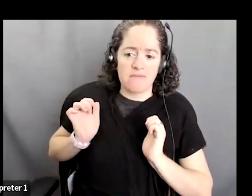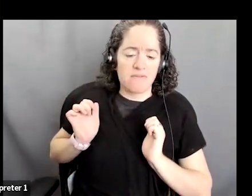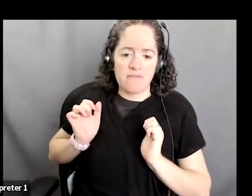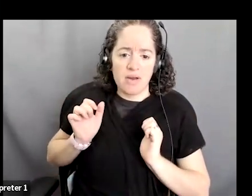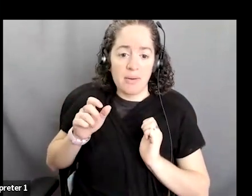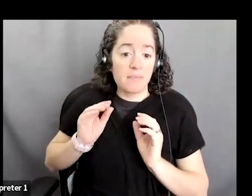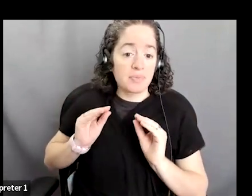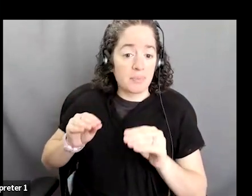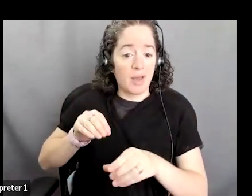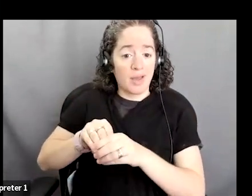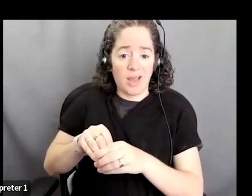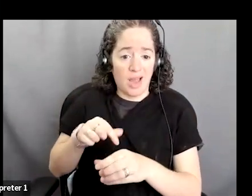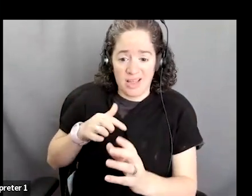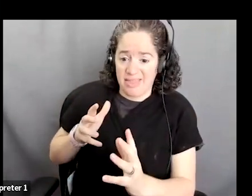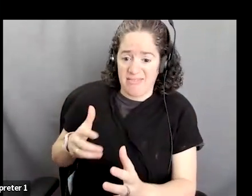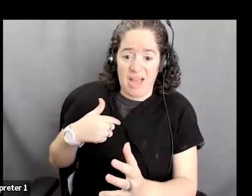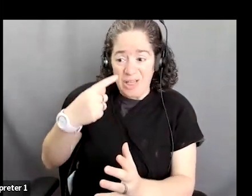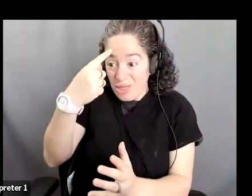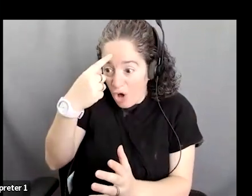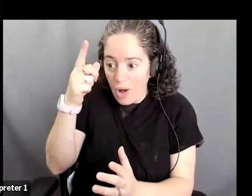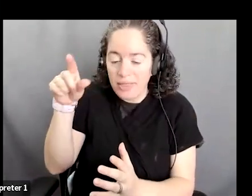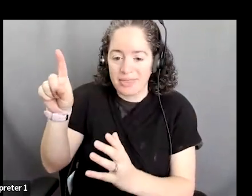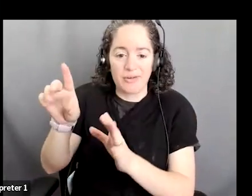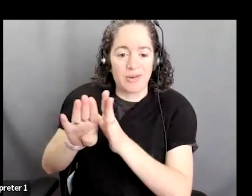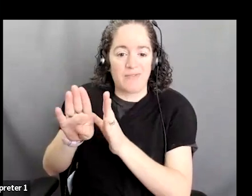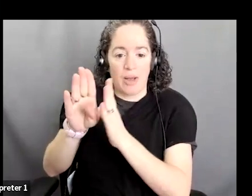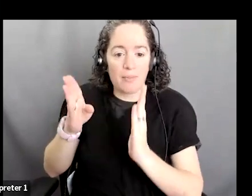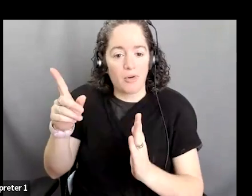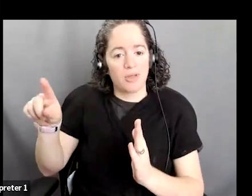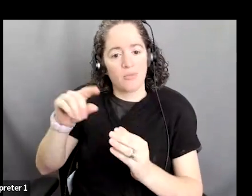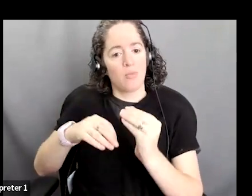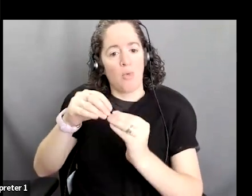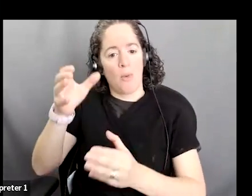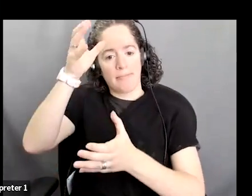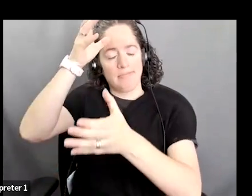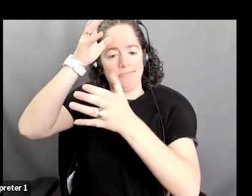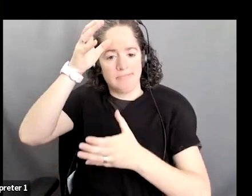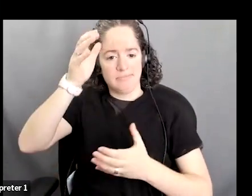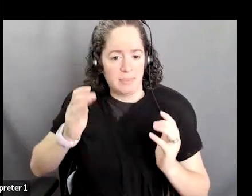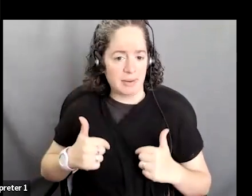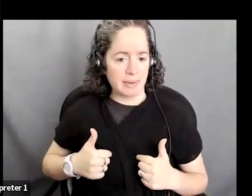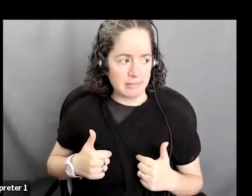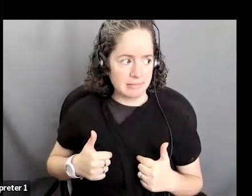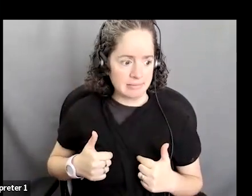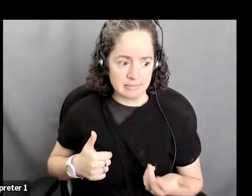because I thought that the developer knew more than I did. That's just a recurring theme.